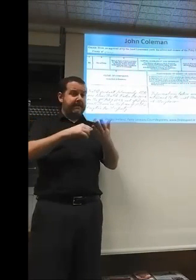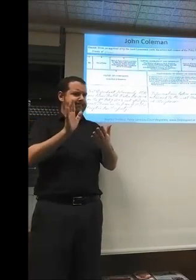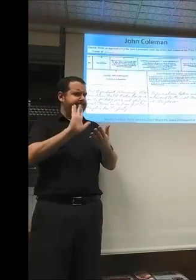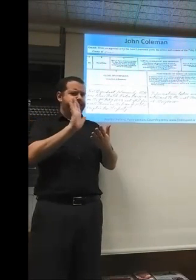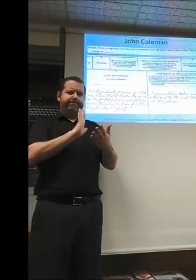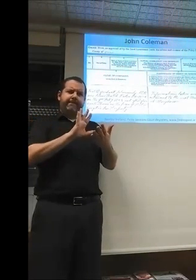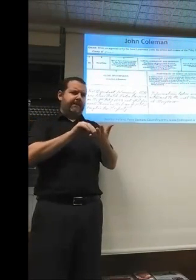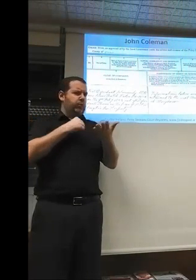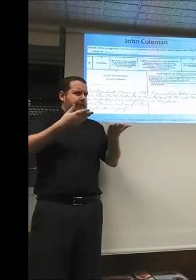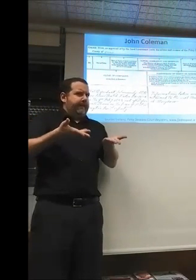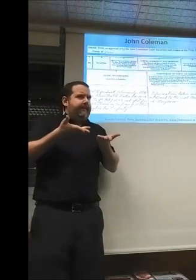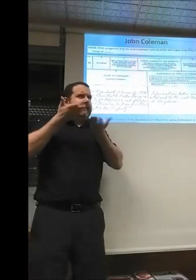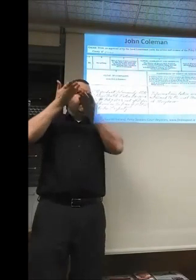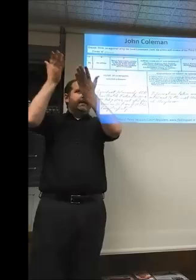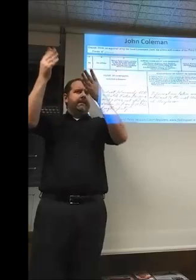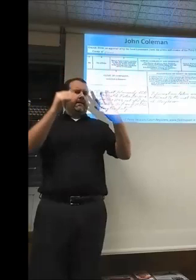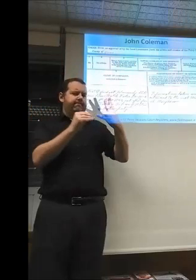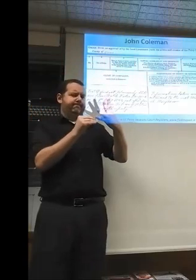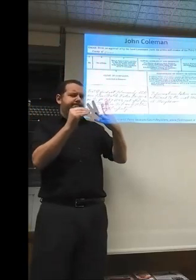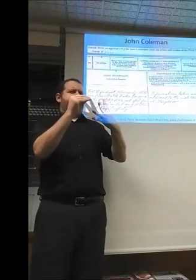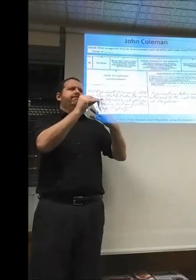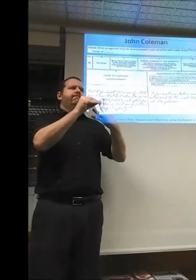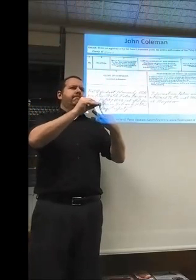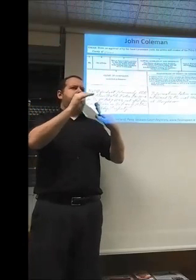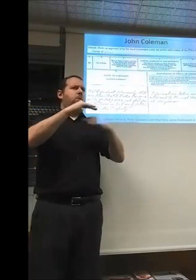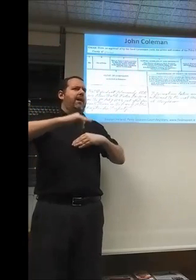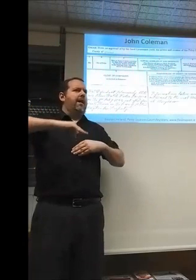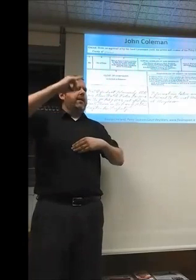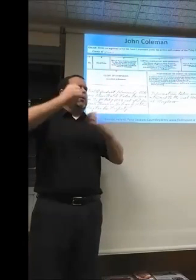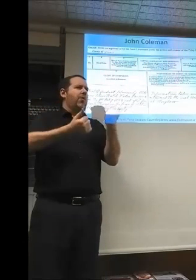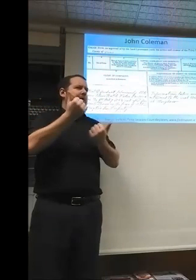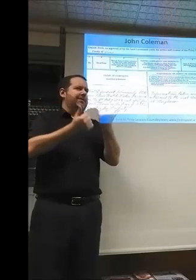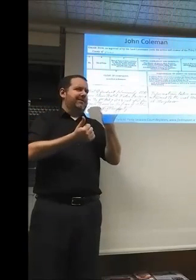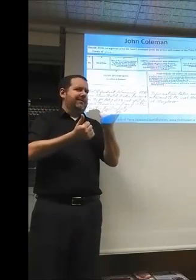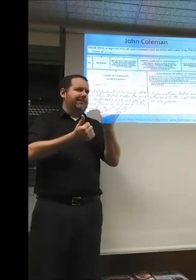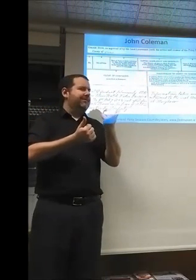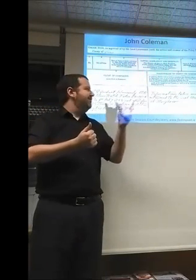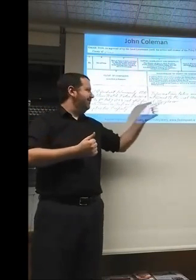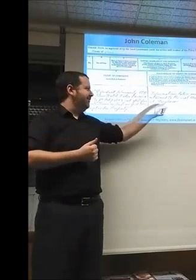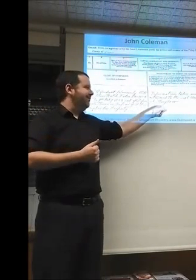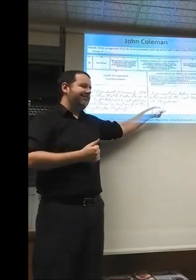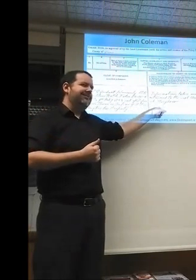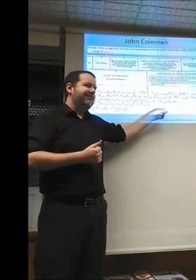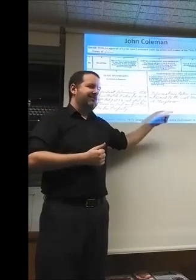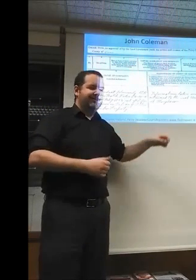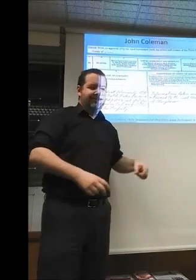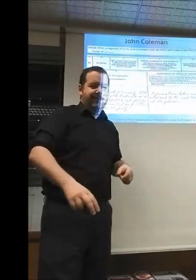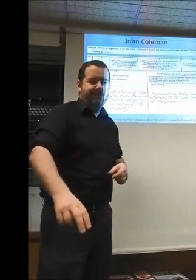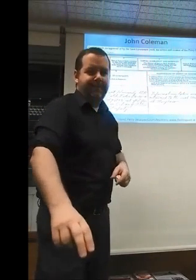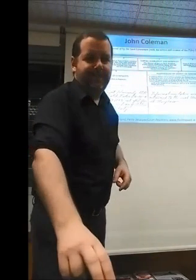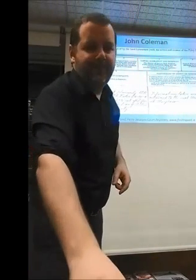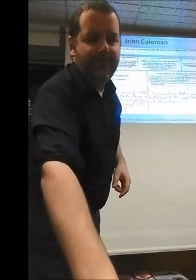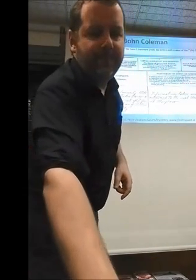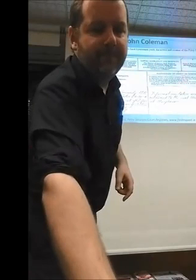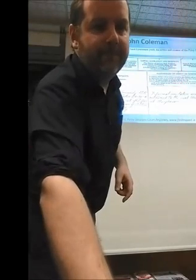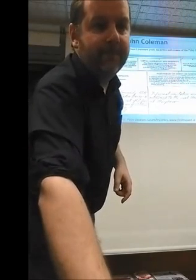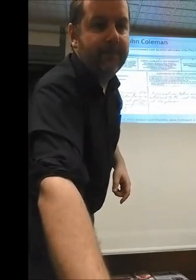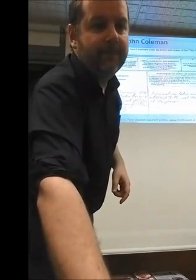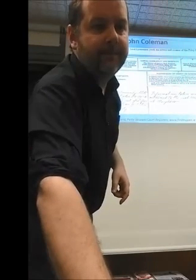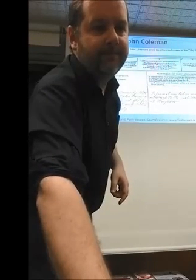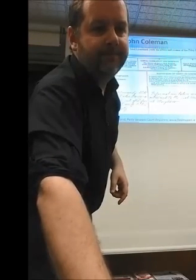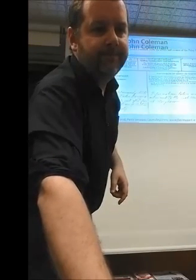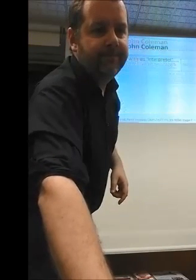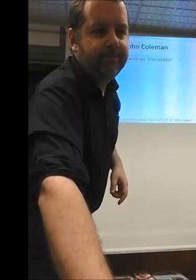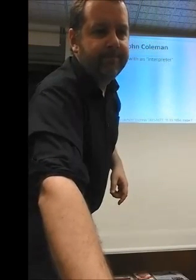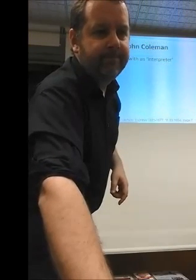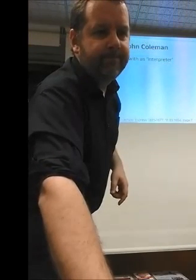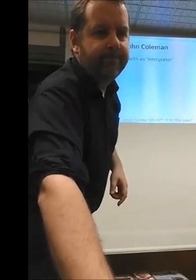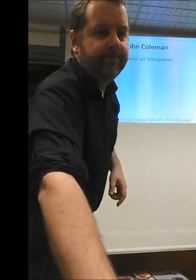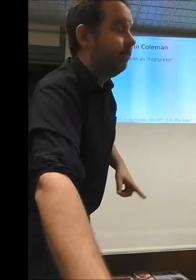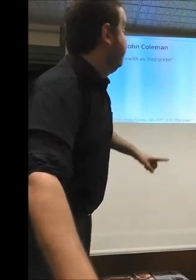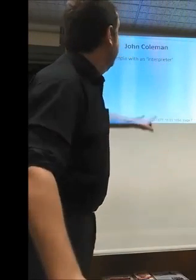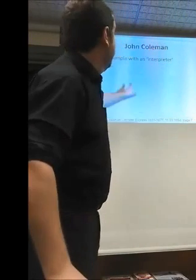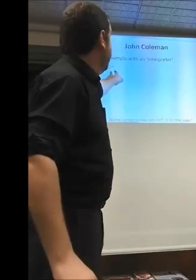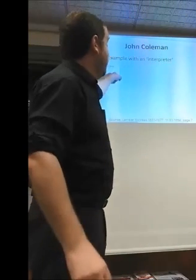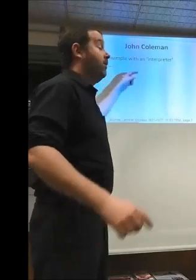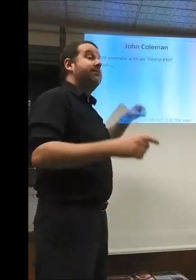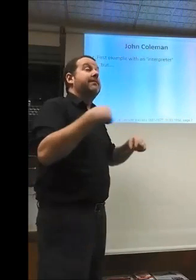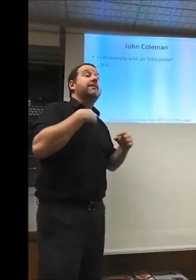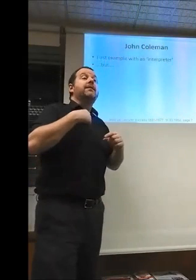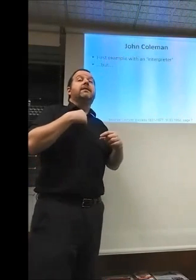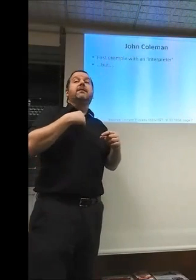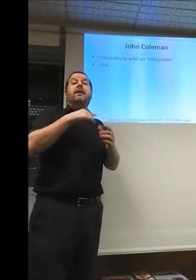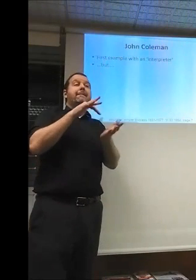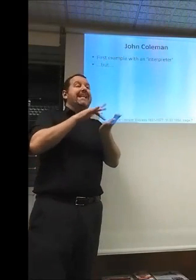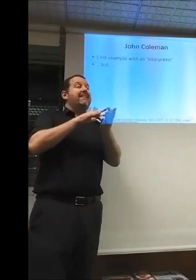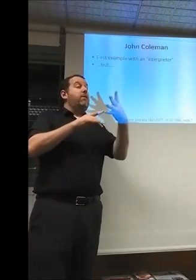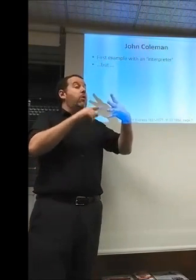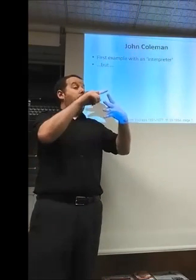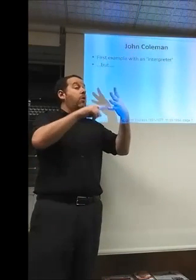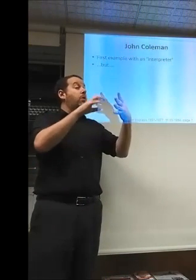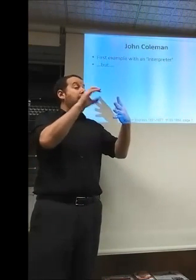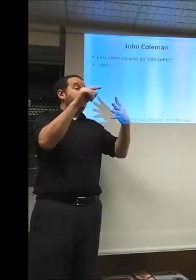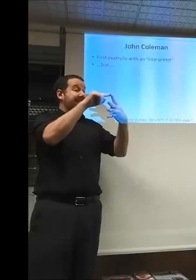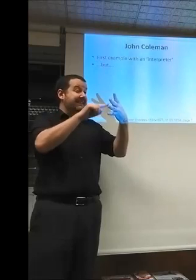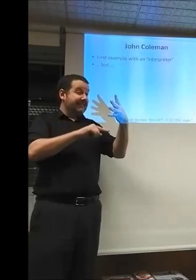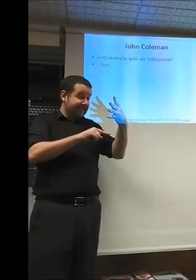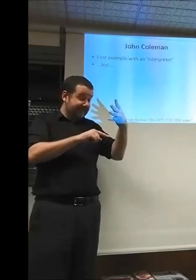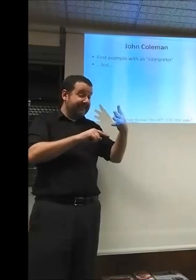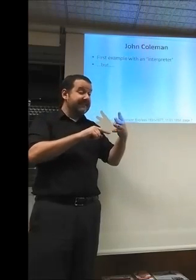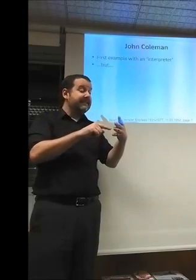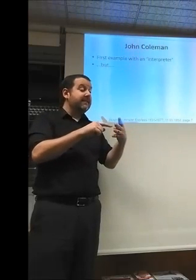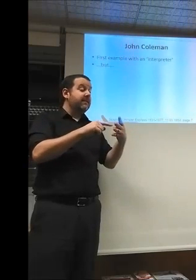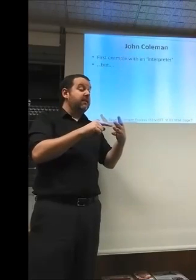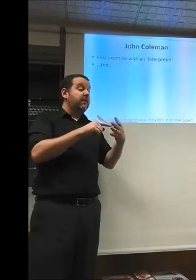if there were somebody who was poor, had no job, they couldn’t work, they would go into